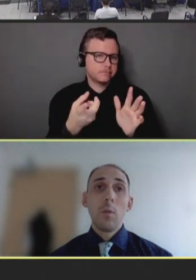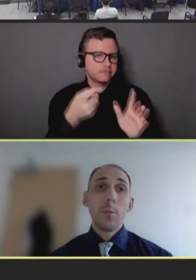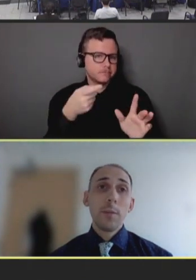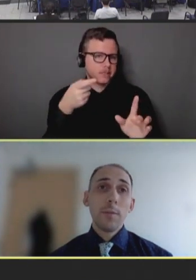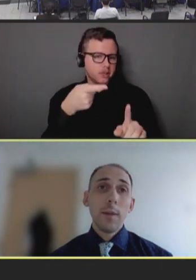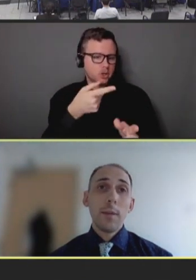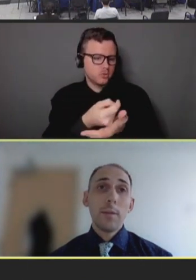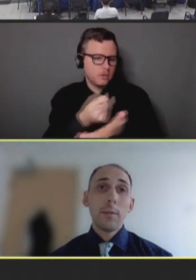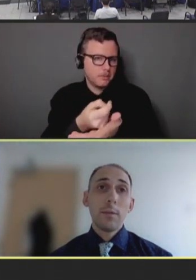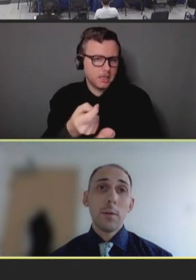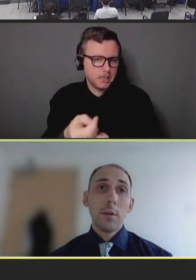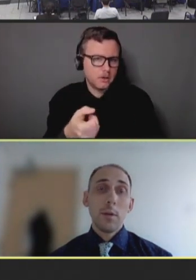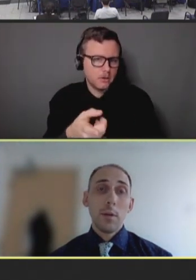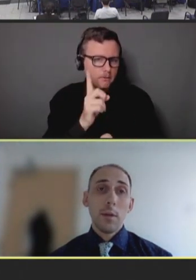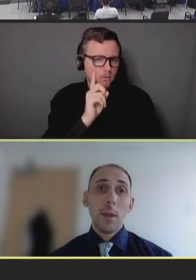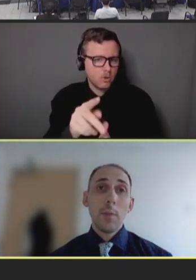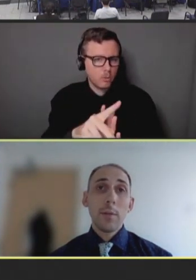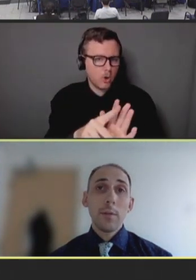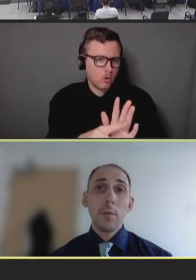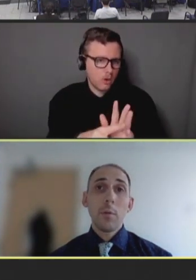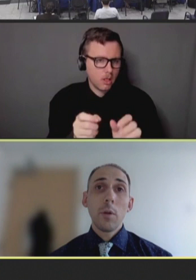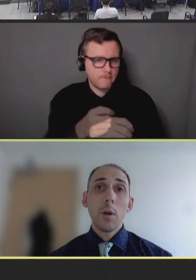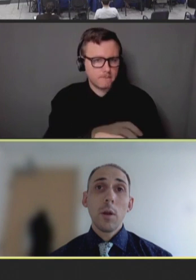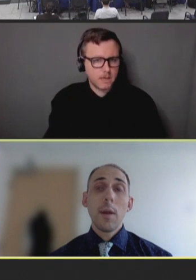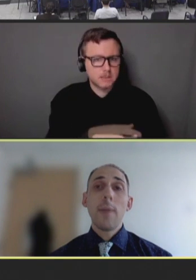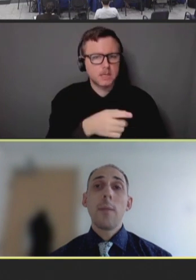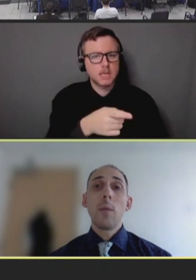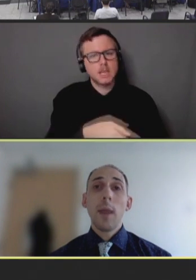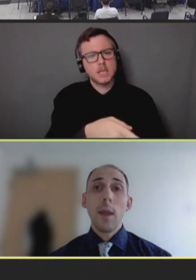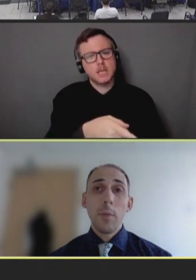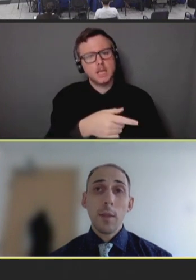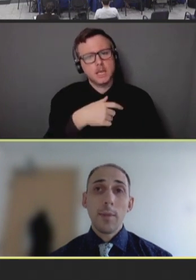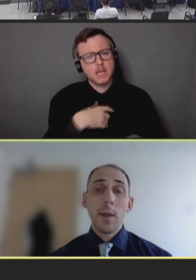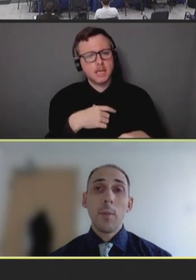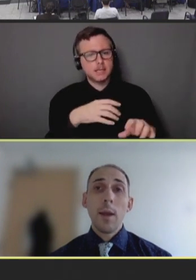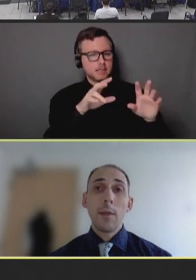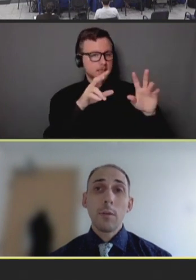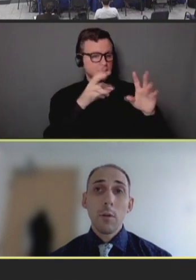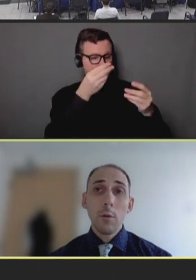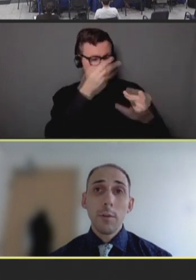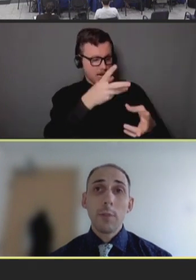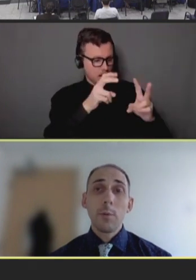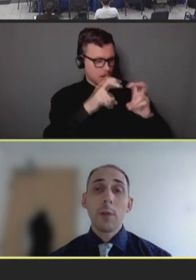You specify these elements of the protocol and then we emulate them as closely as possible